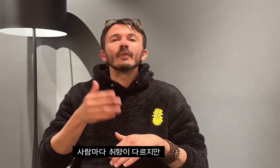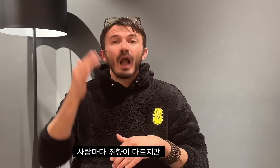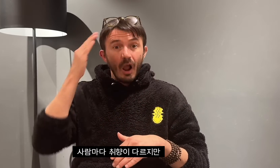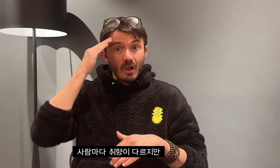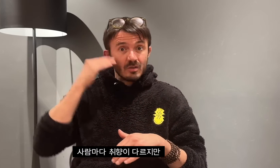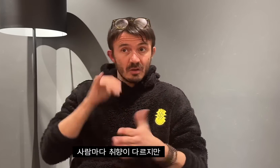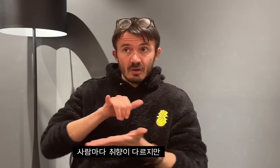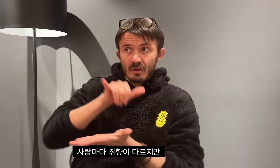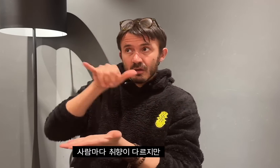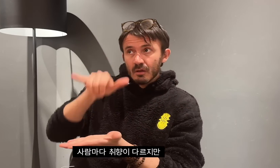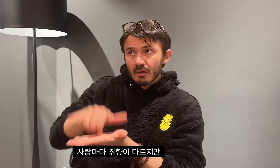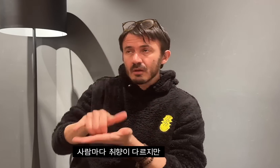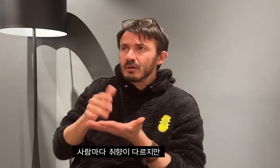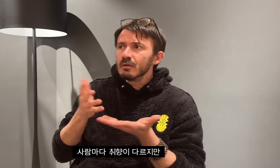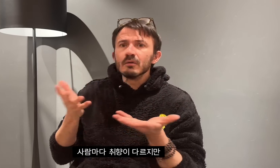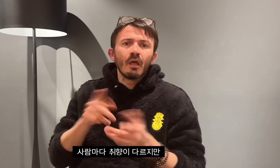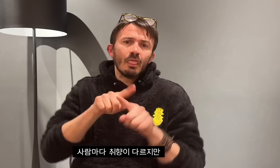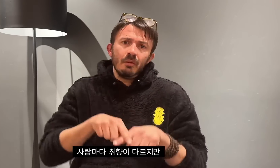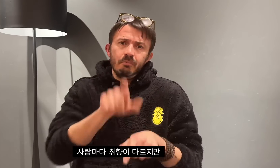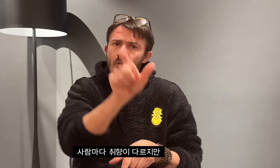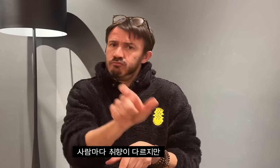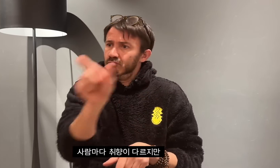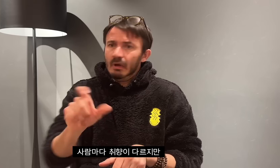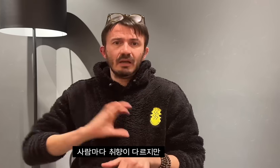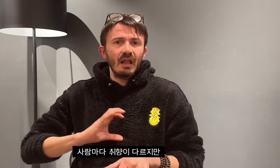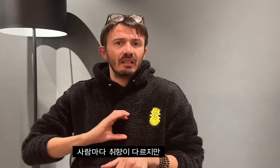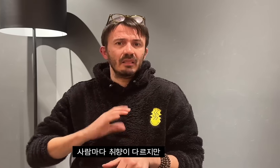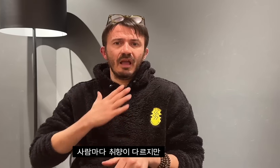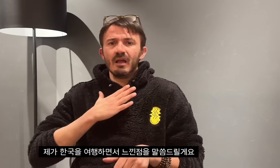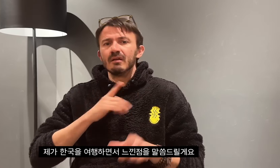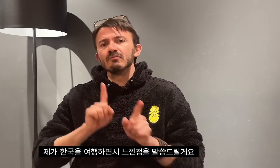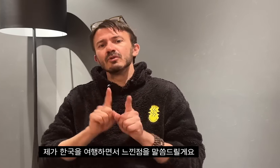Everyone has different tastes,